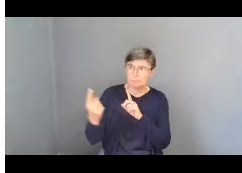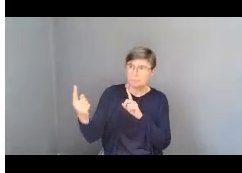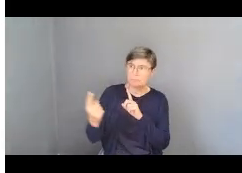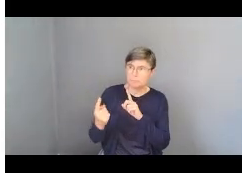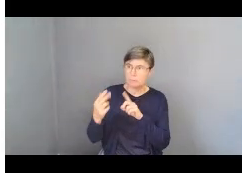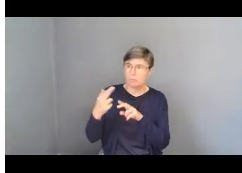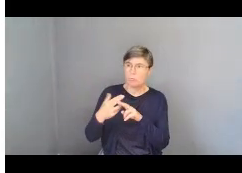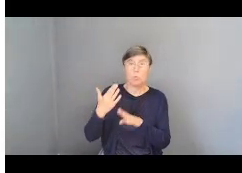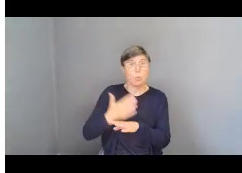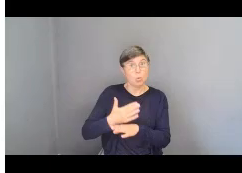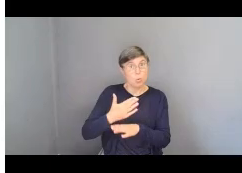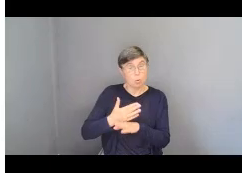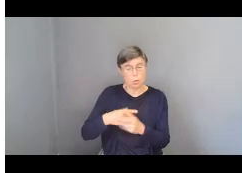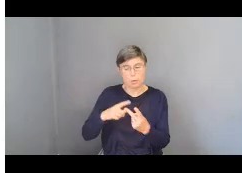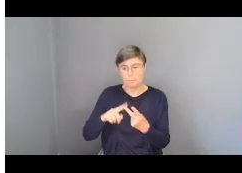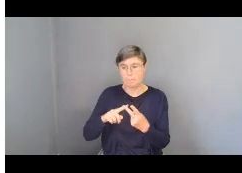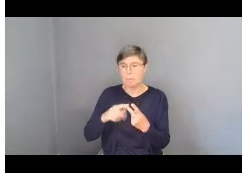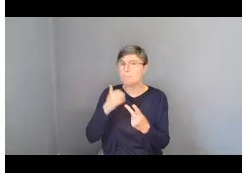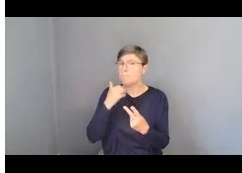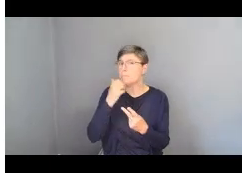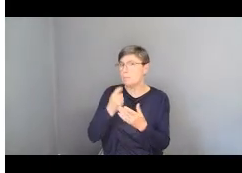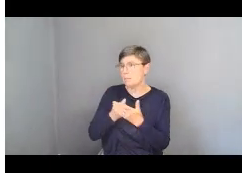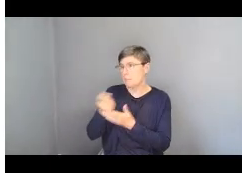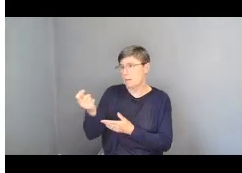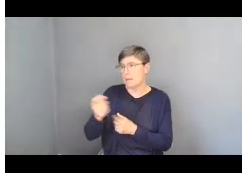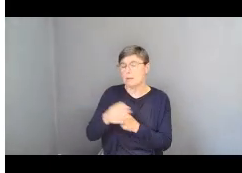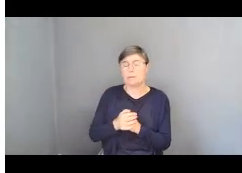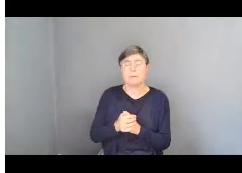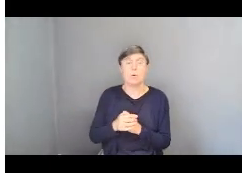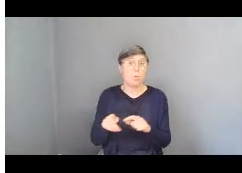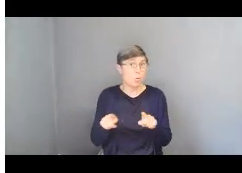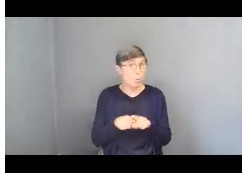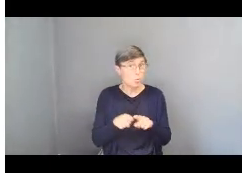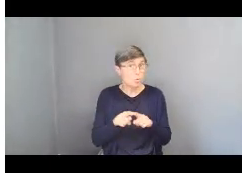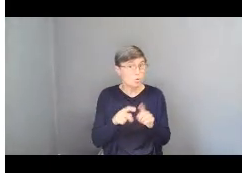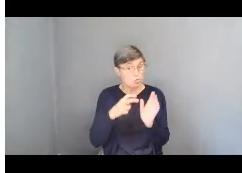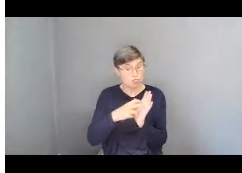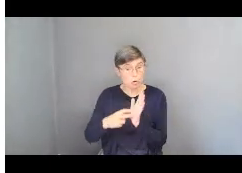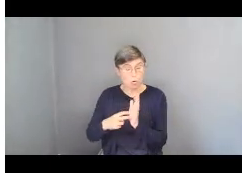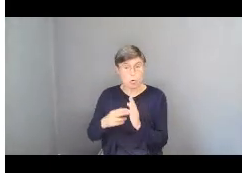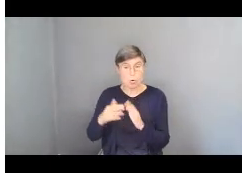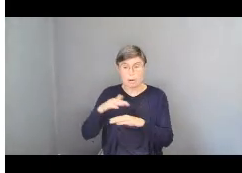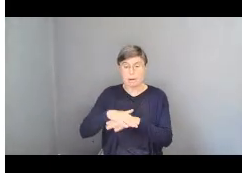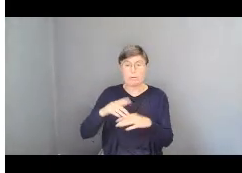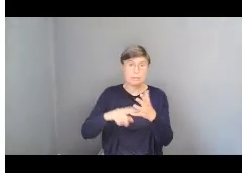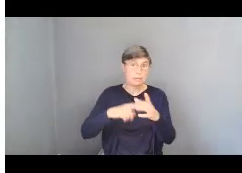They will also need to keep records of tax, superannuation